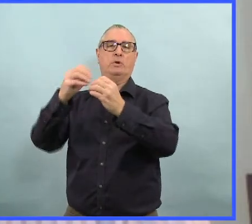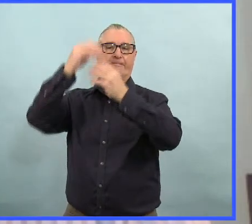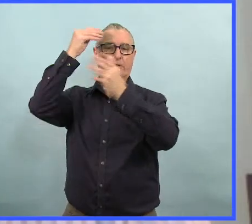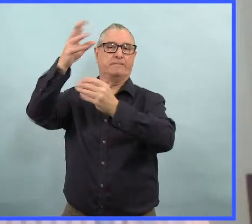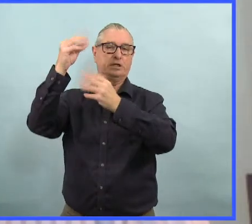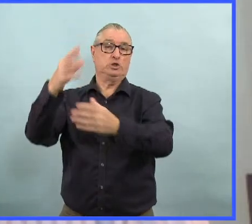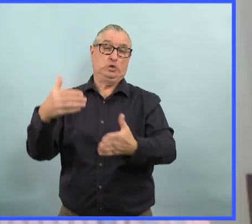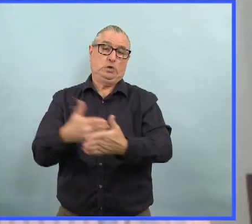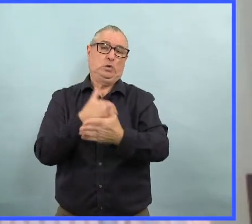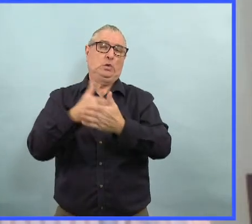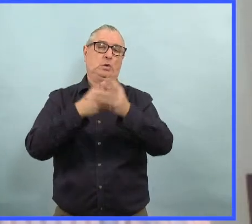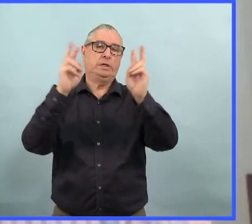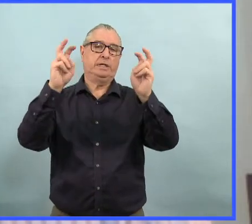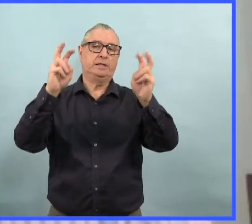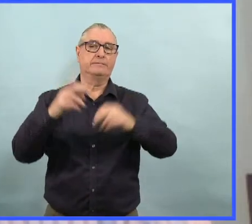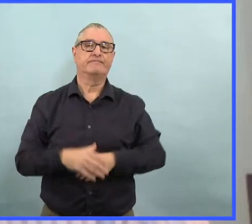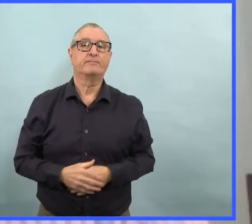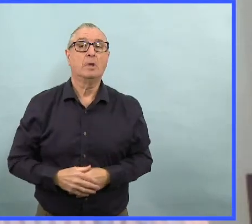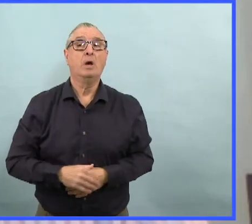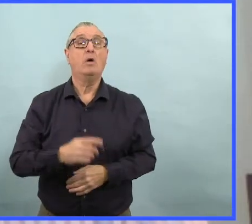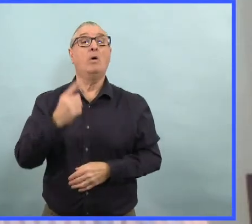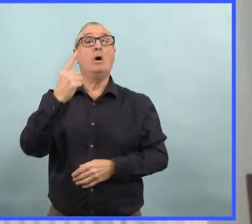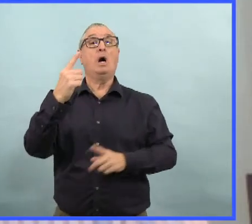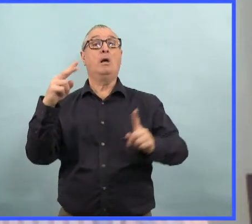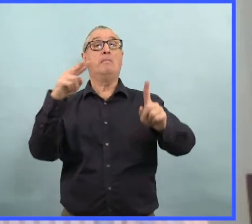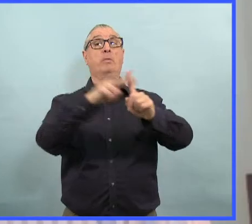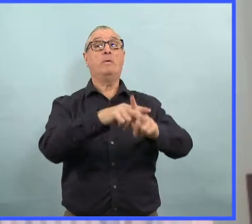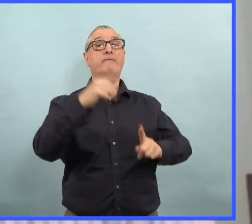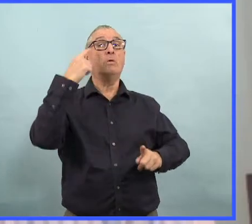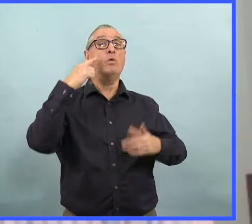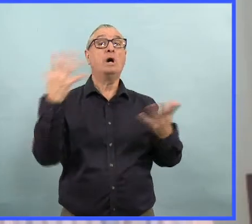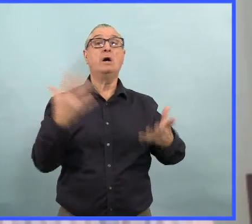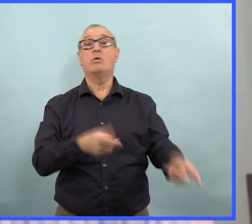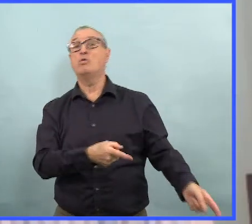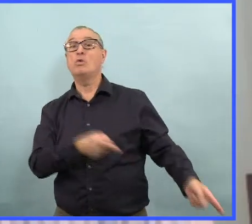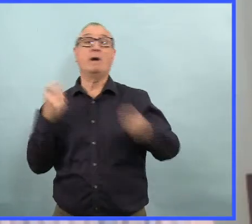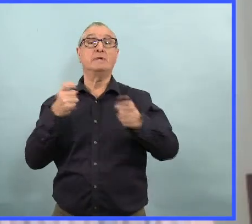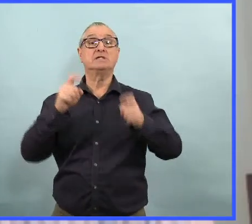avenue location for rapid antigen test pickup you need to be eligible